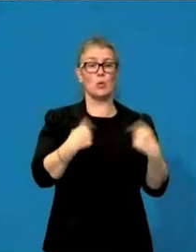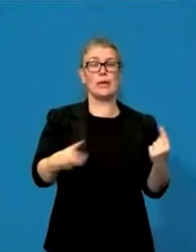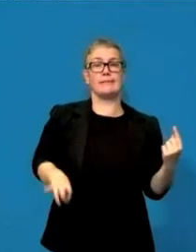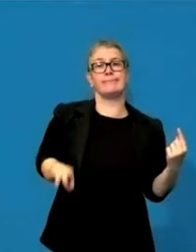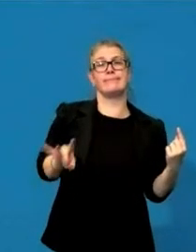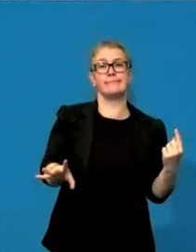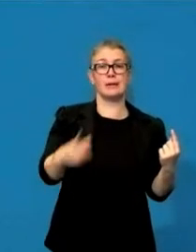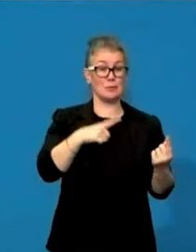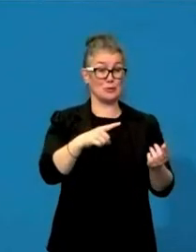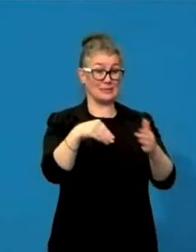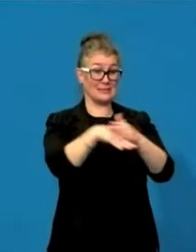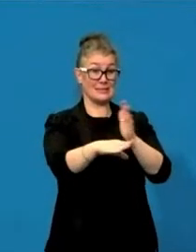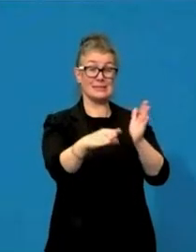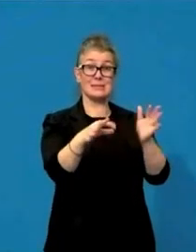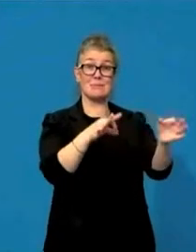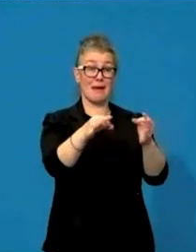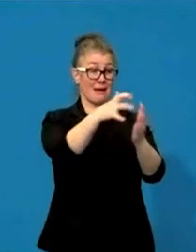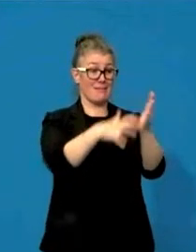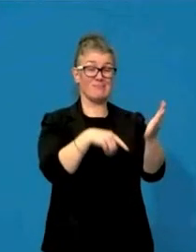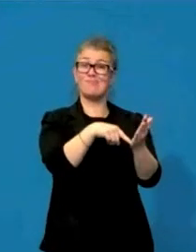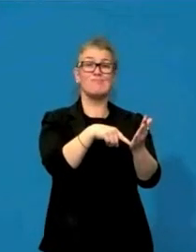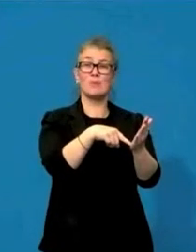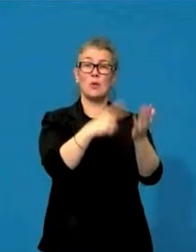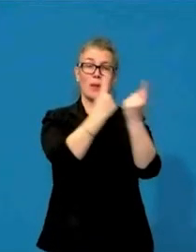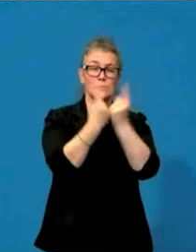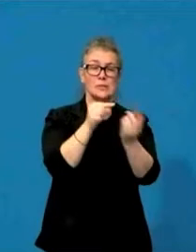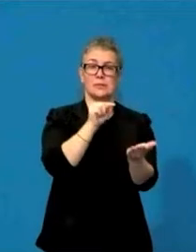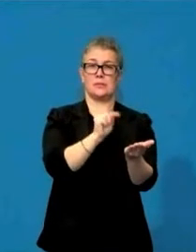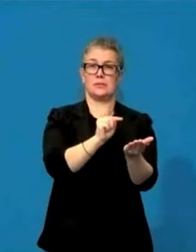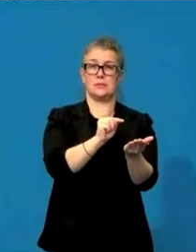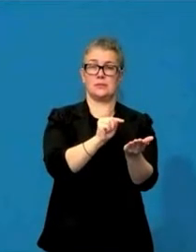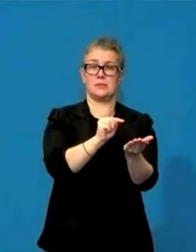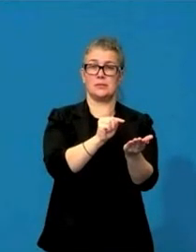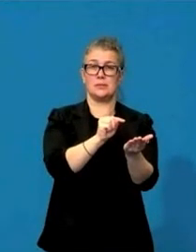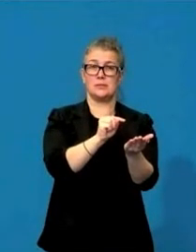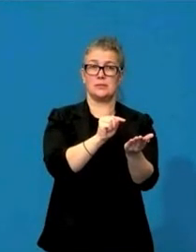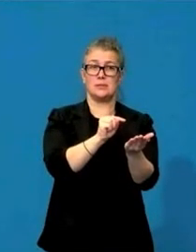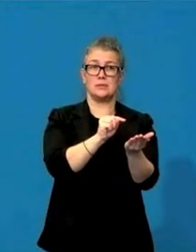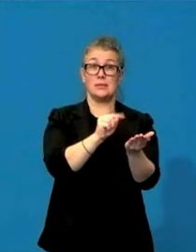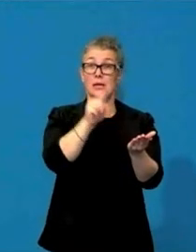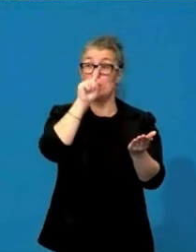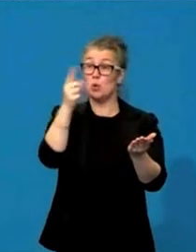So, it's all of those stuff that really - he could not access because of the community